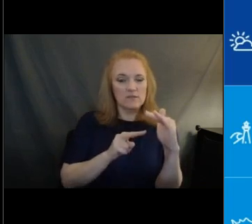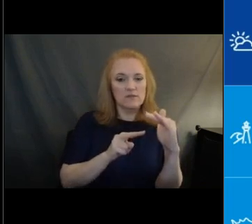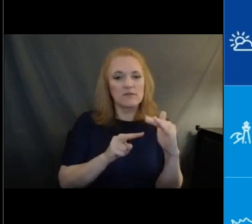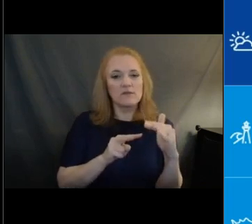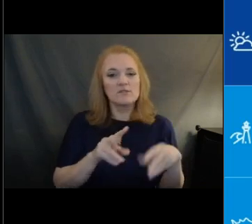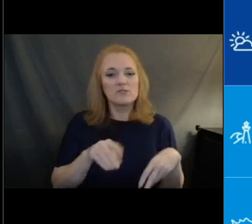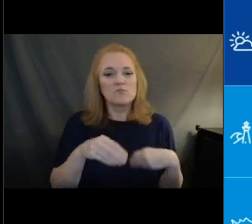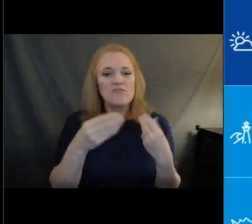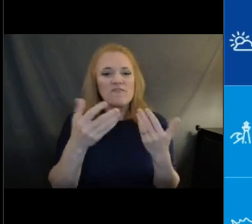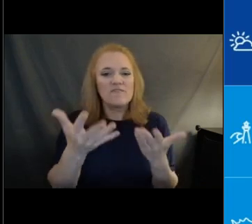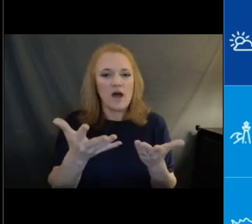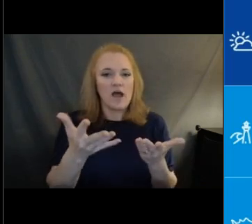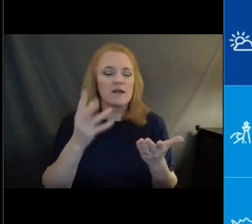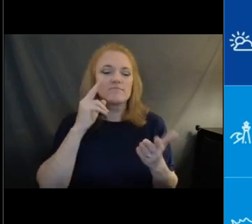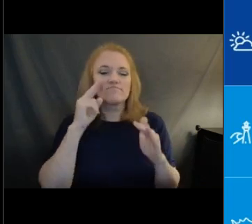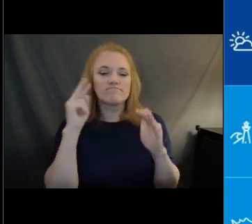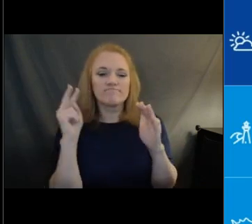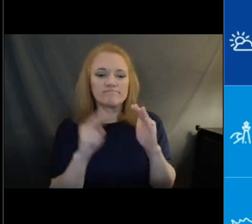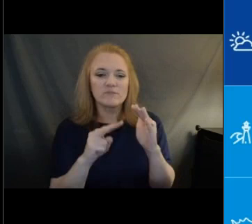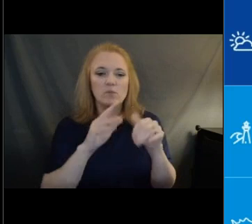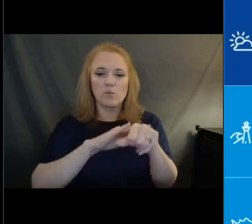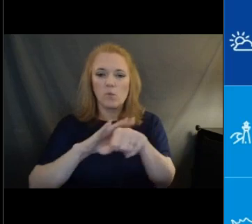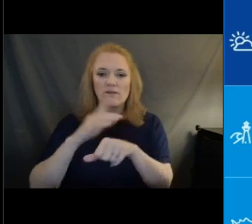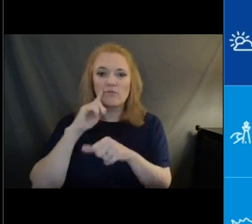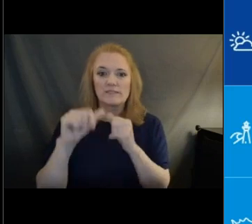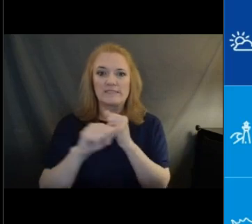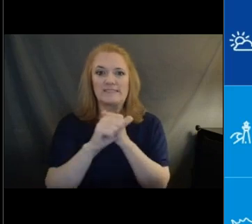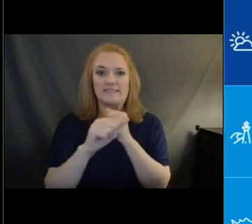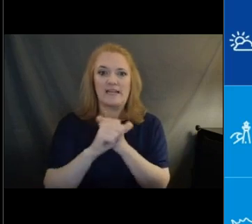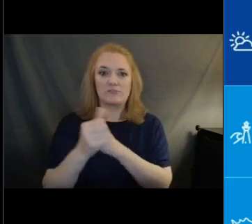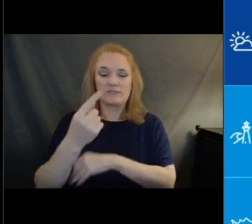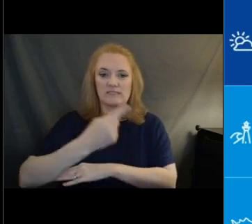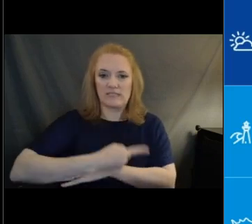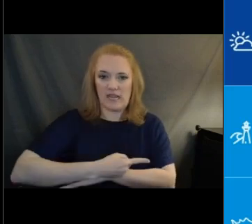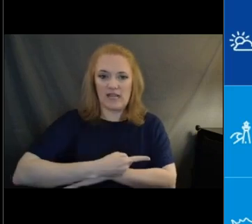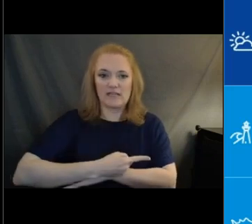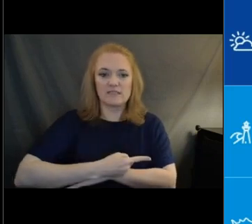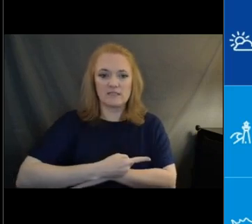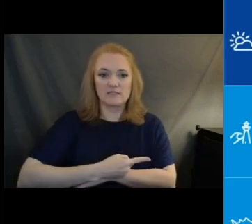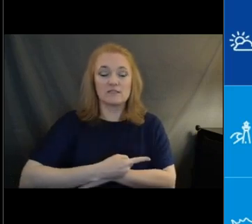outlook from their perspective of dangerous heat days as defined as the county's 95th percentile